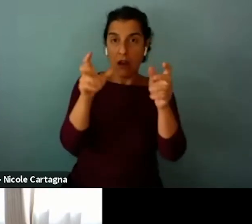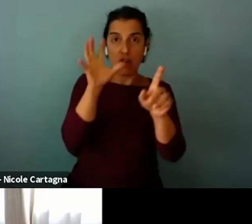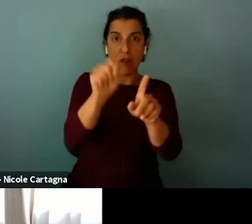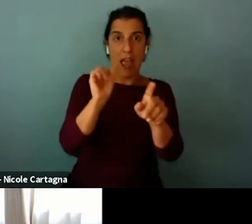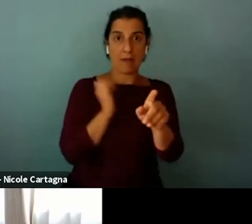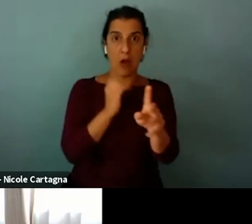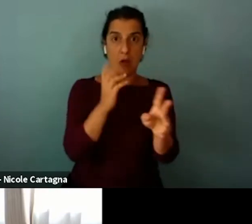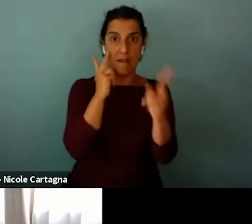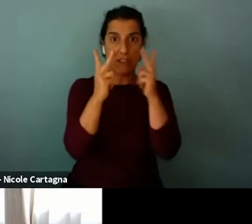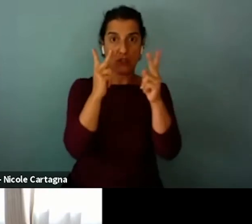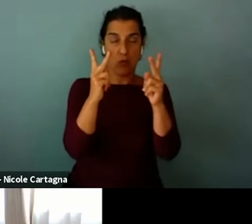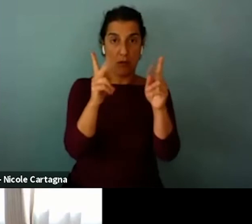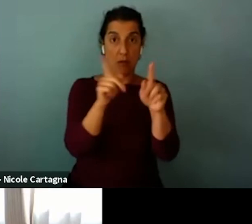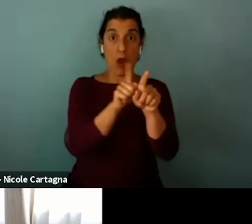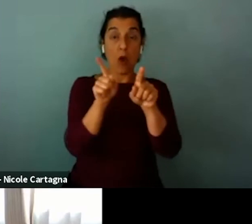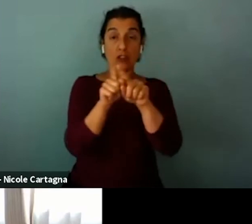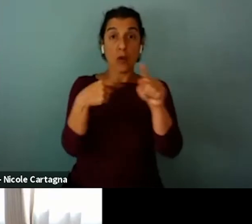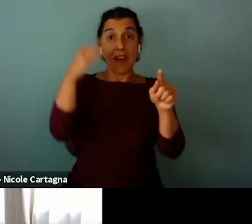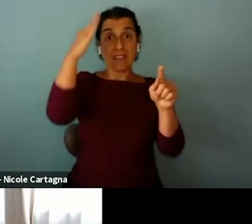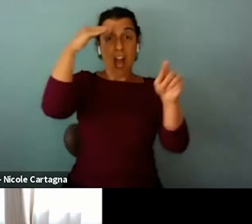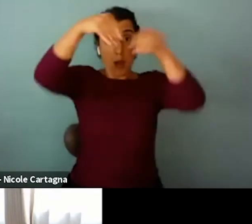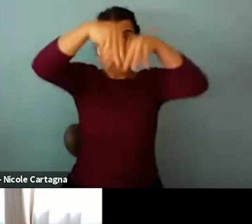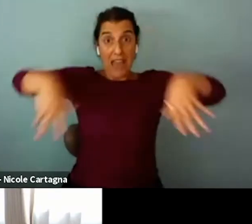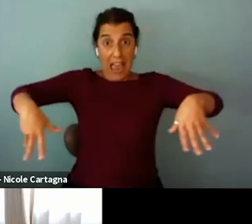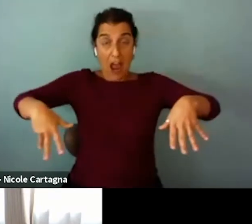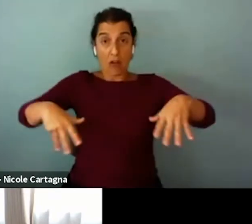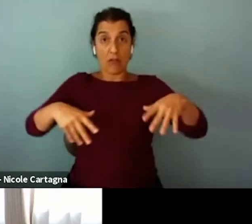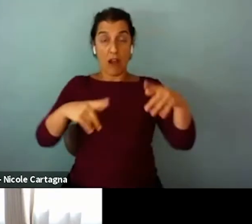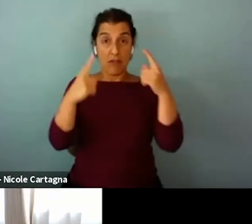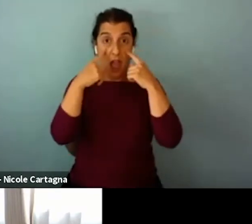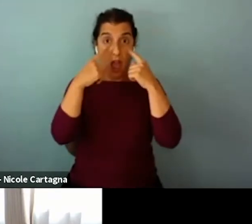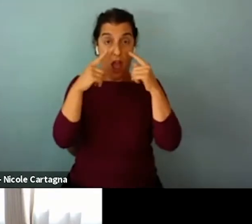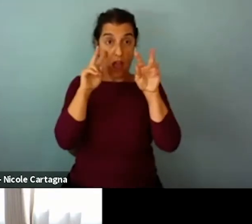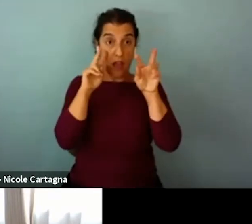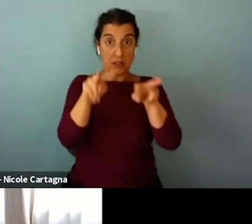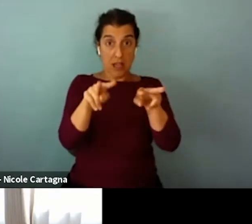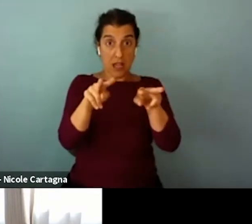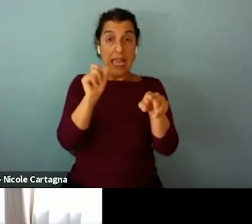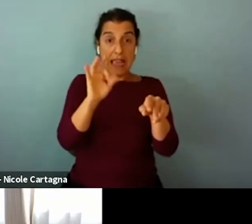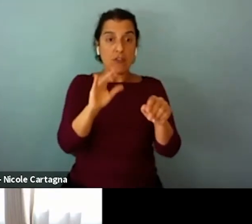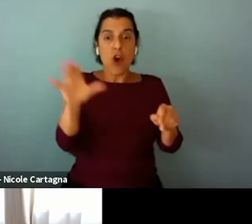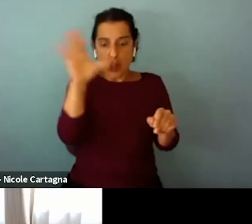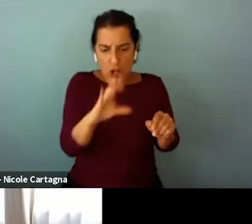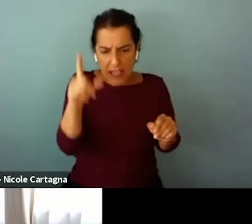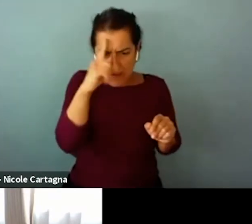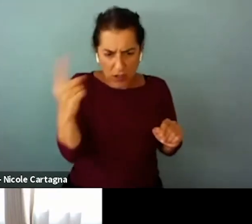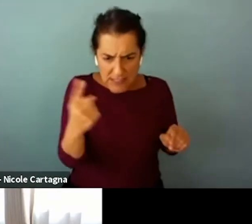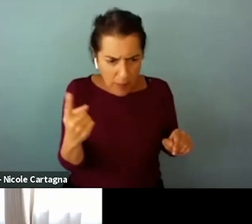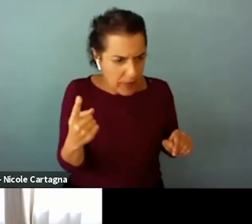top-down driving of the eyes so if you're deliberately looking for something or um